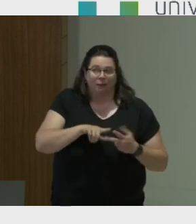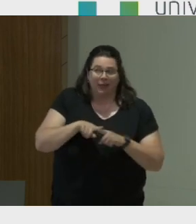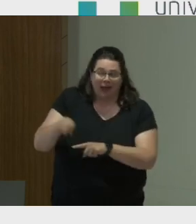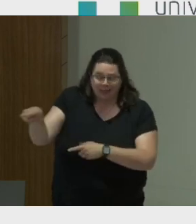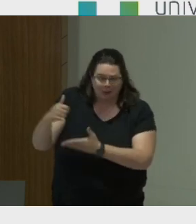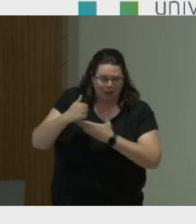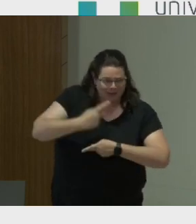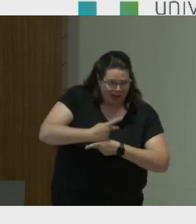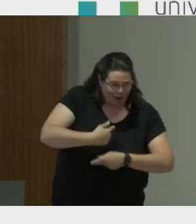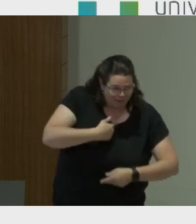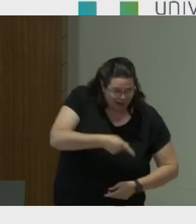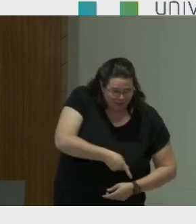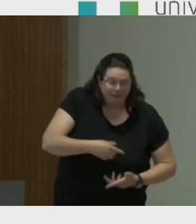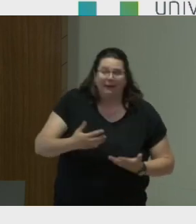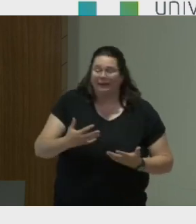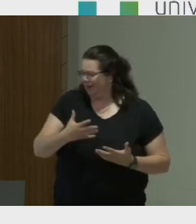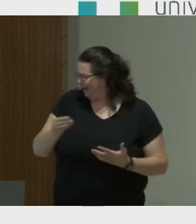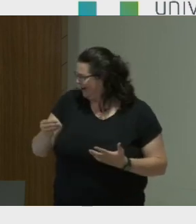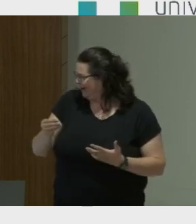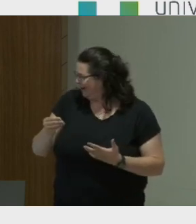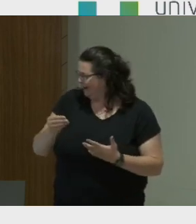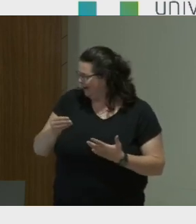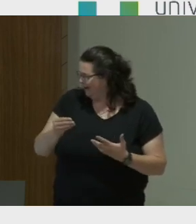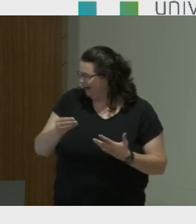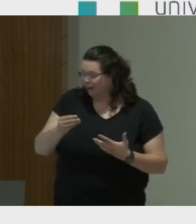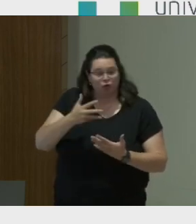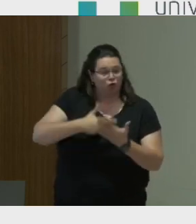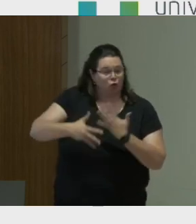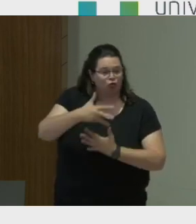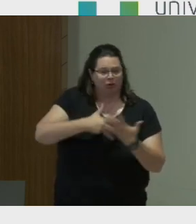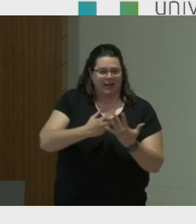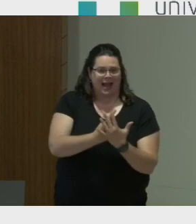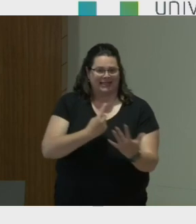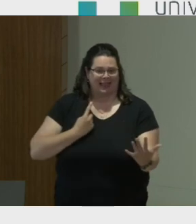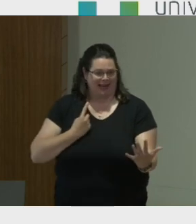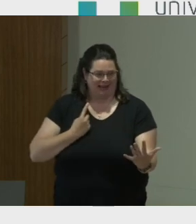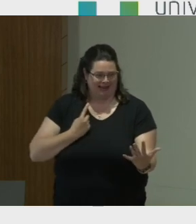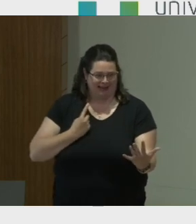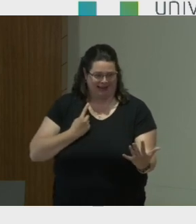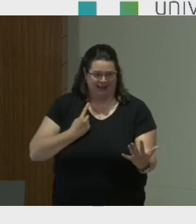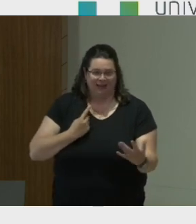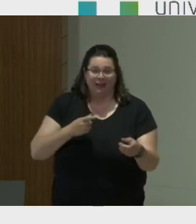heard a lot of that the other day when we talked, when you informed us about deaf culture,